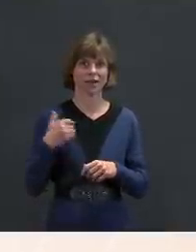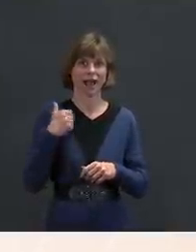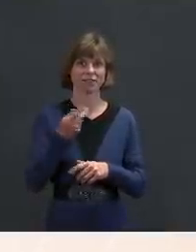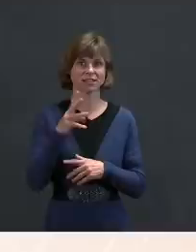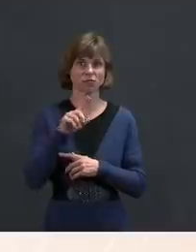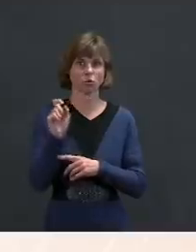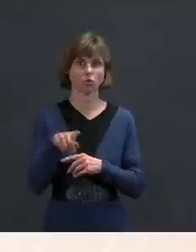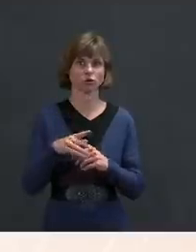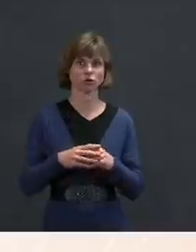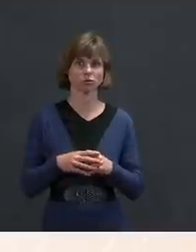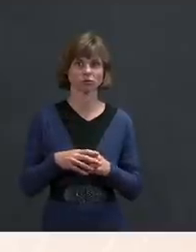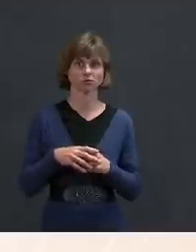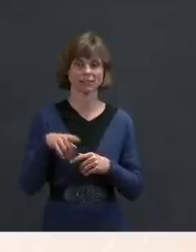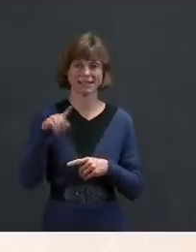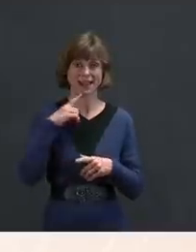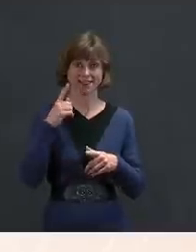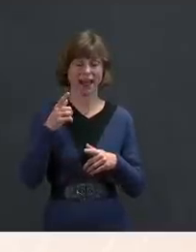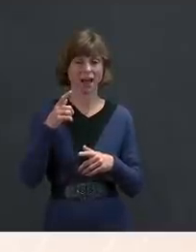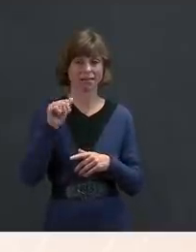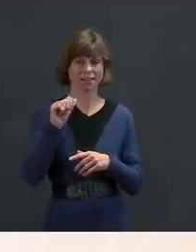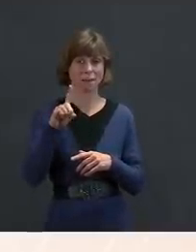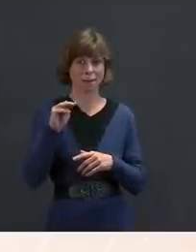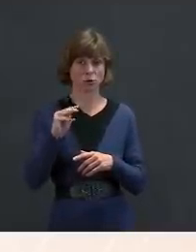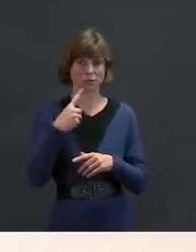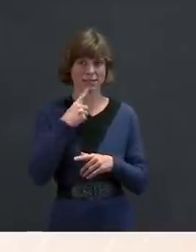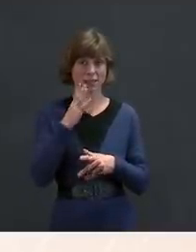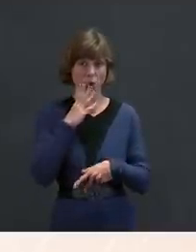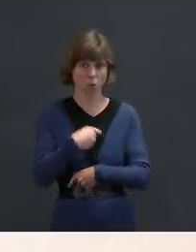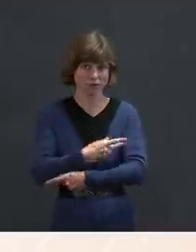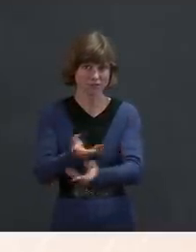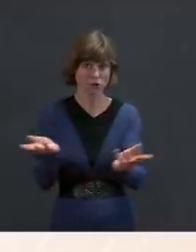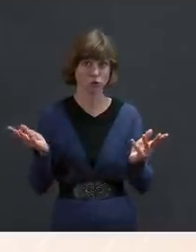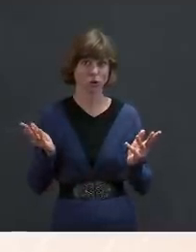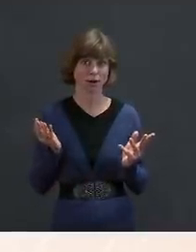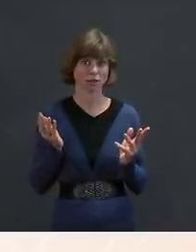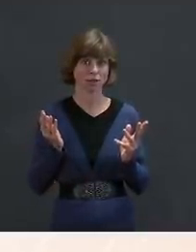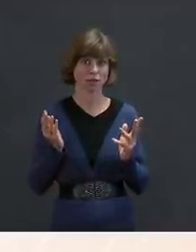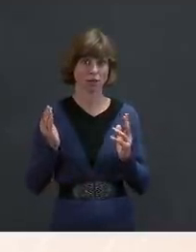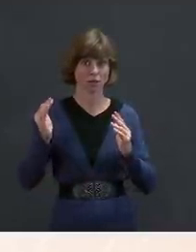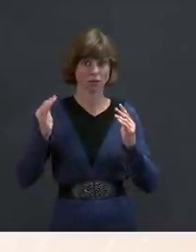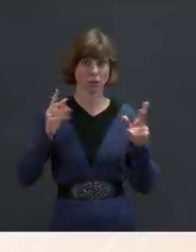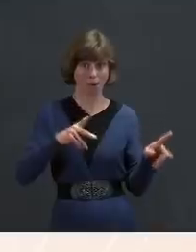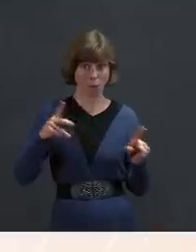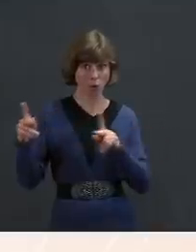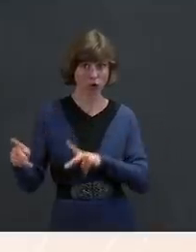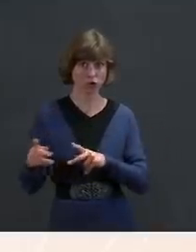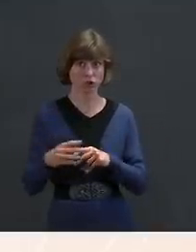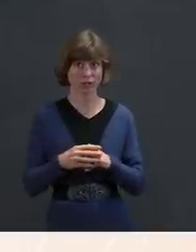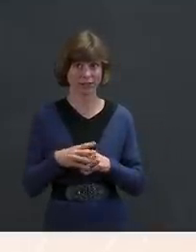the administration has said it will distribute all three proportionately and then tell states to distribute them equitably. Ms. Psaki: Mm-hmm.